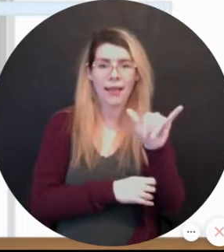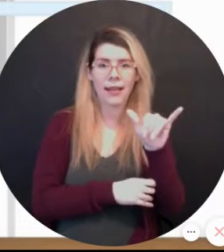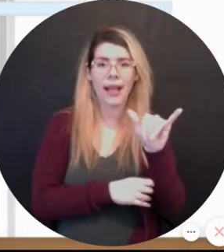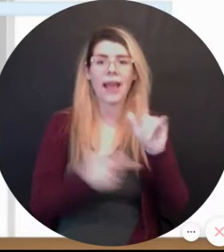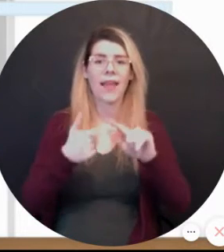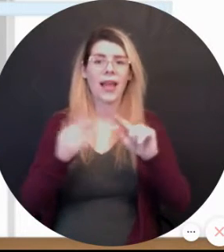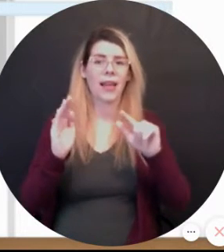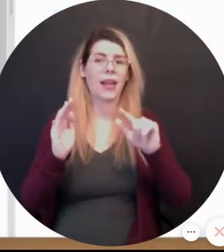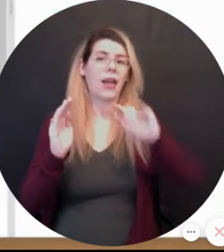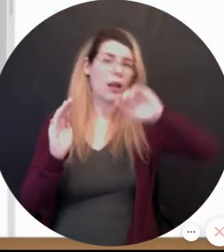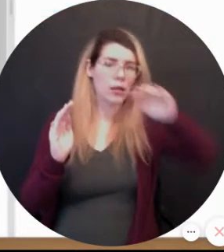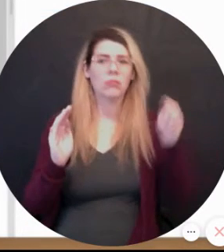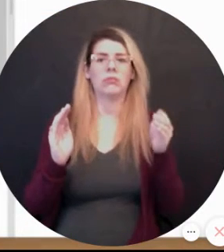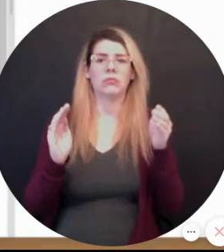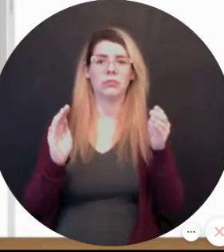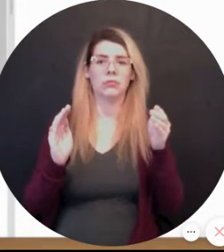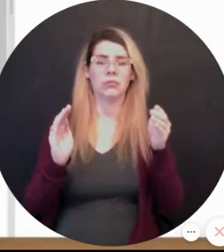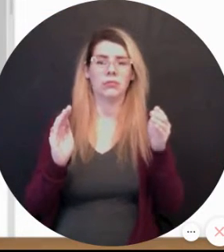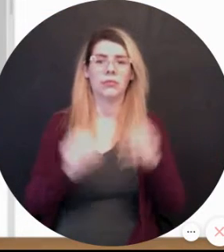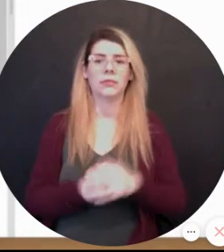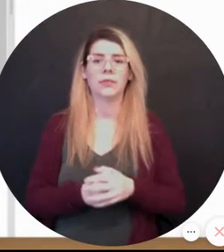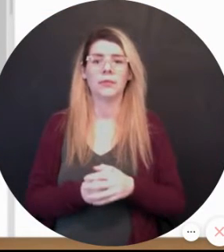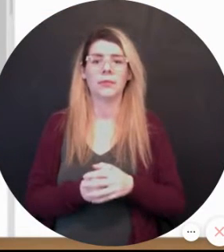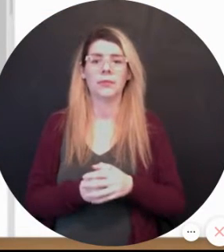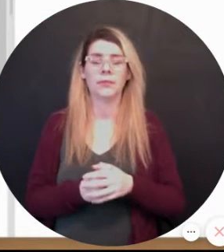tag as well. Alright, so that's where you're going to put in today's date. So in order